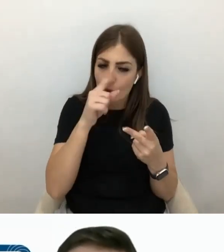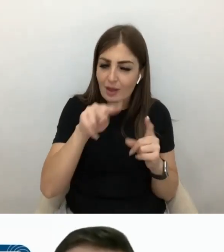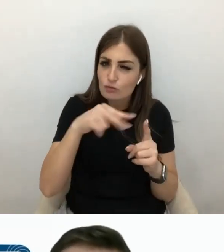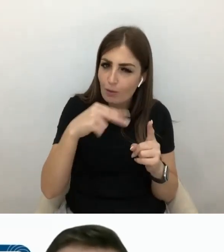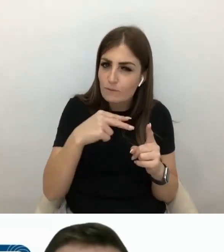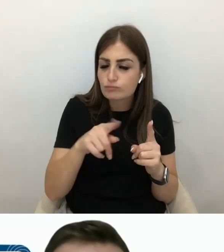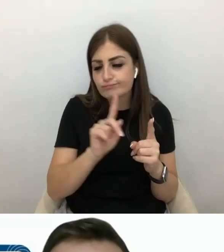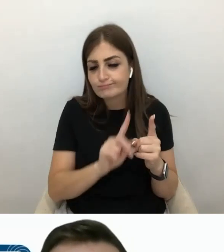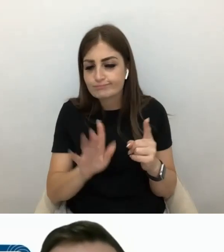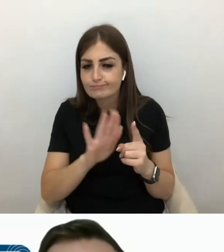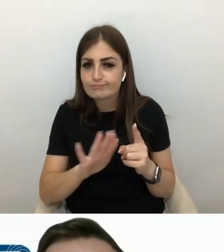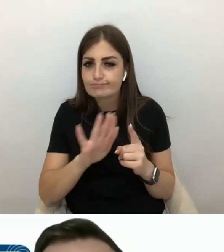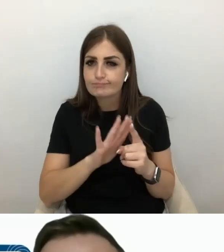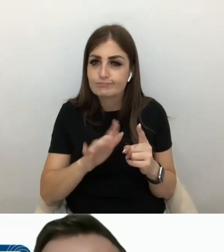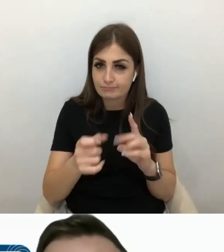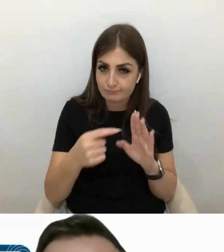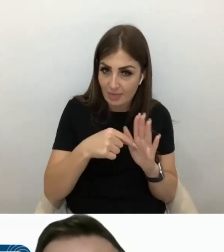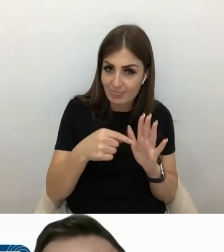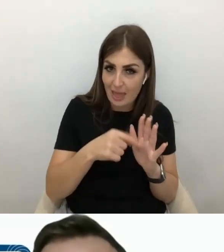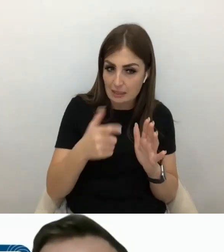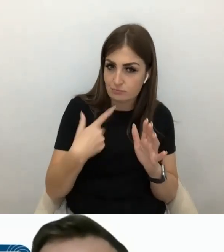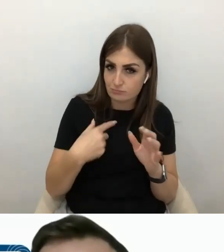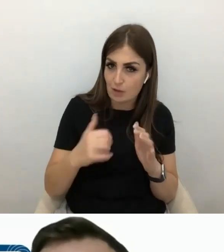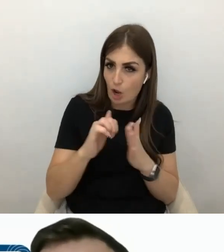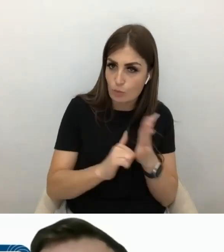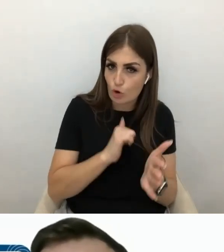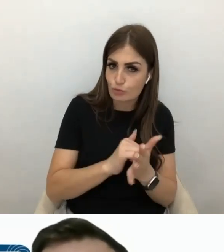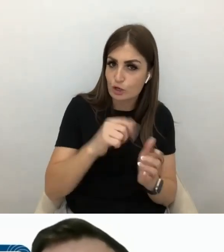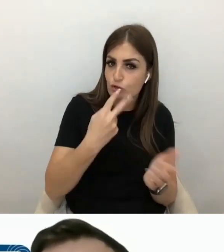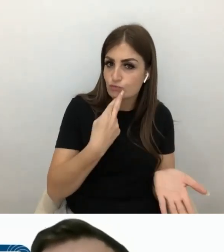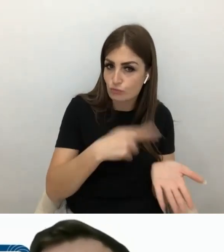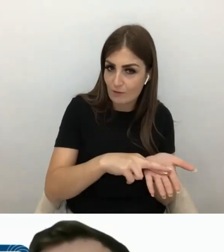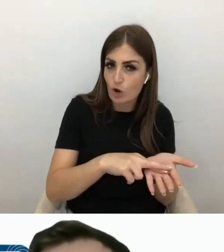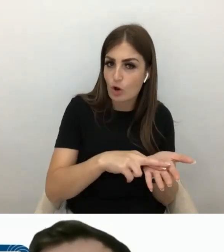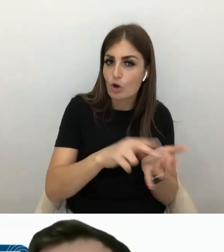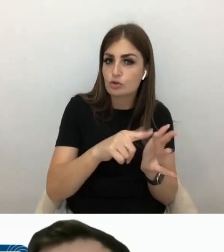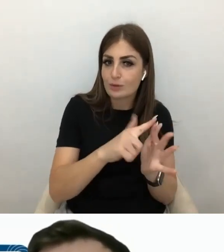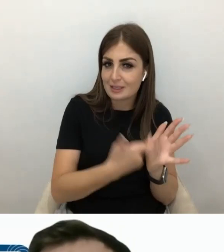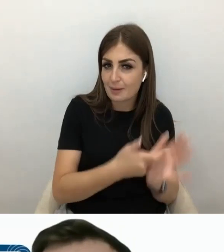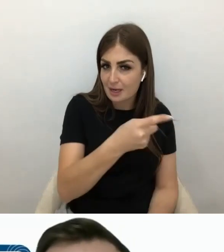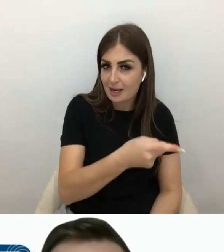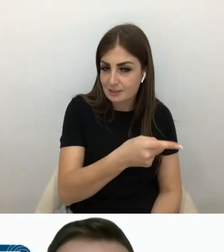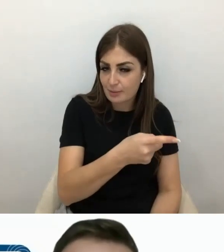or not the matter is appropriate to refer to the Independent Experts, and you could